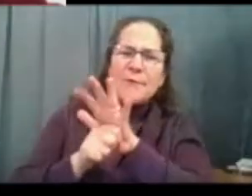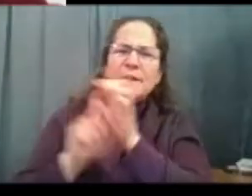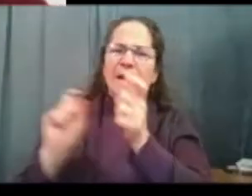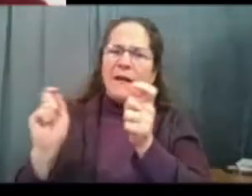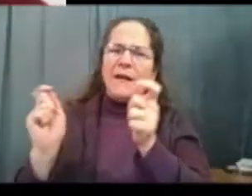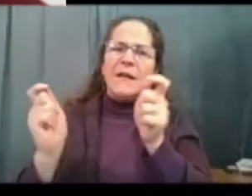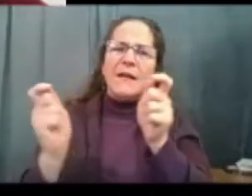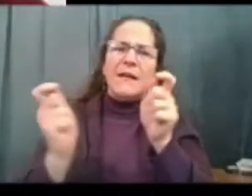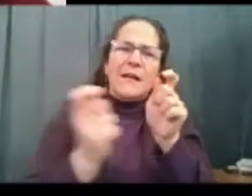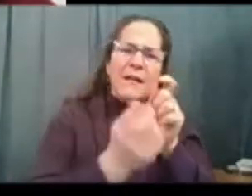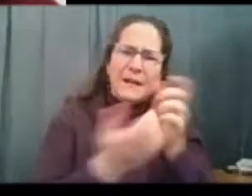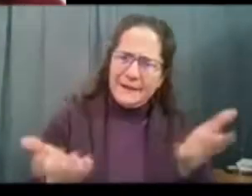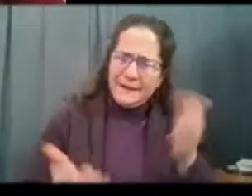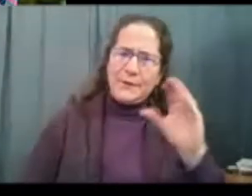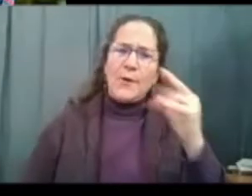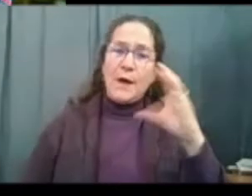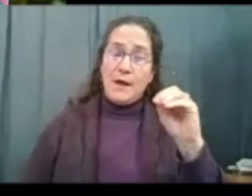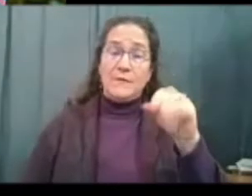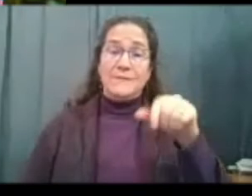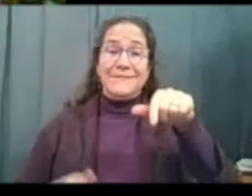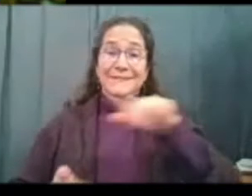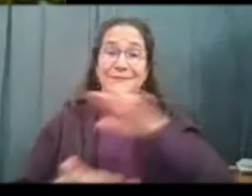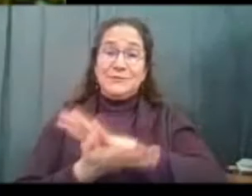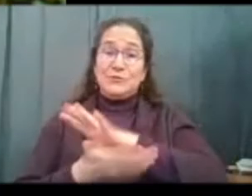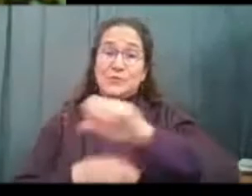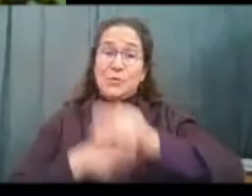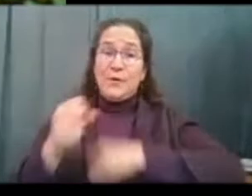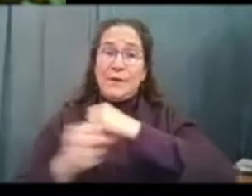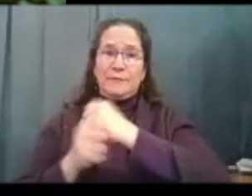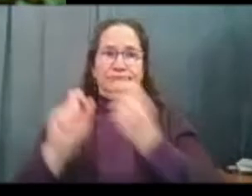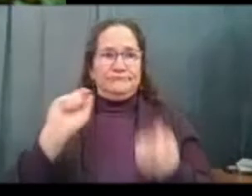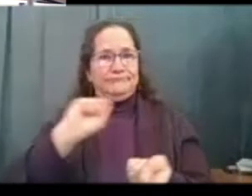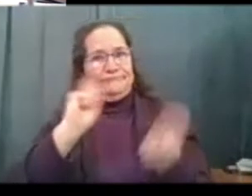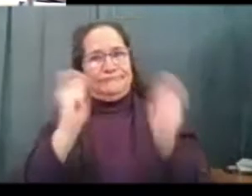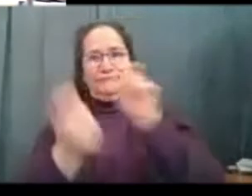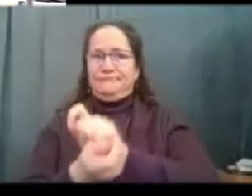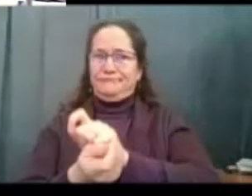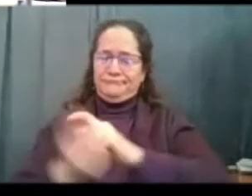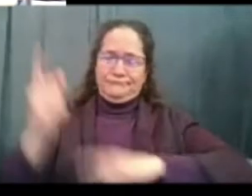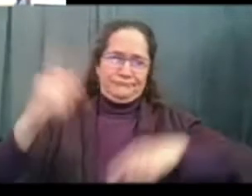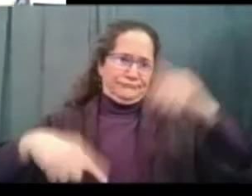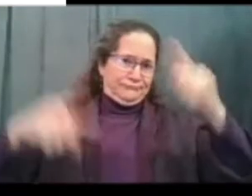in Ohio, this school year looks different for everyone and that is why inspirED was created